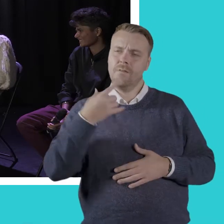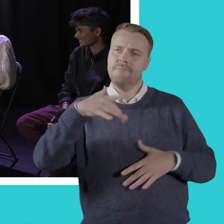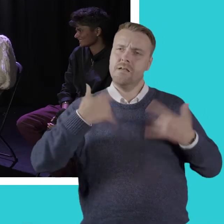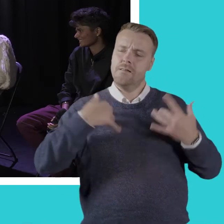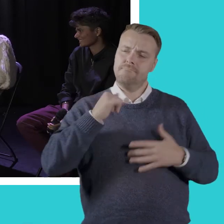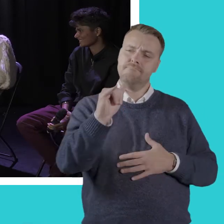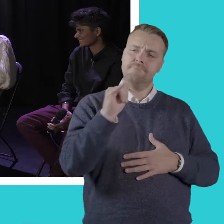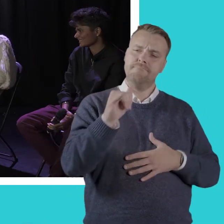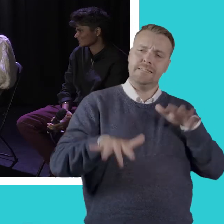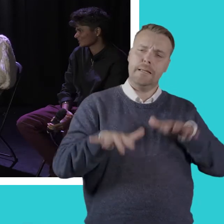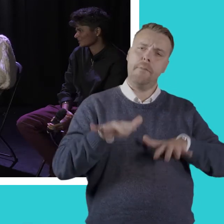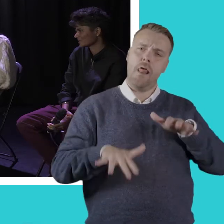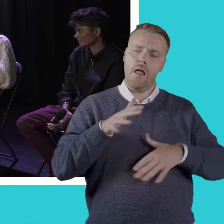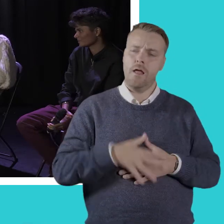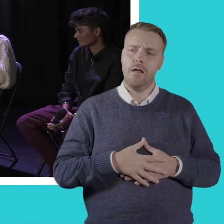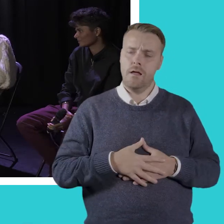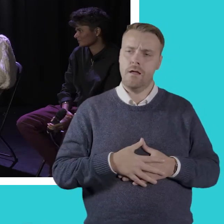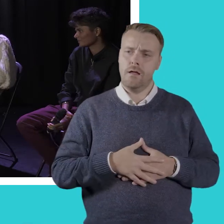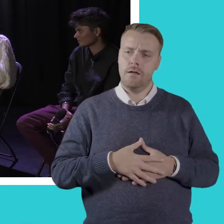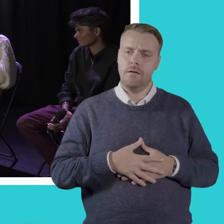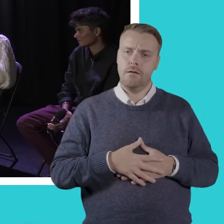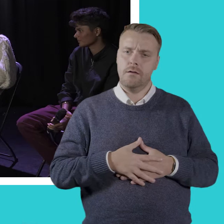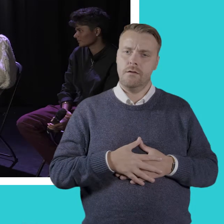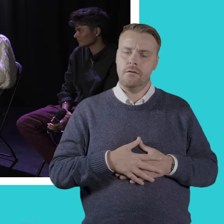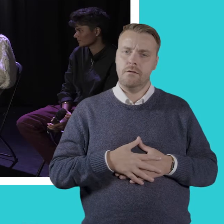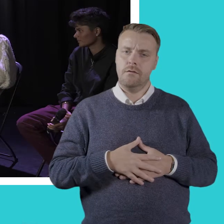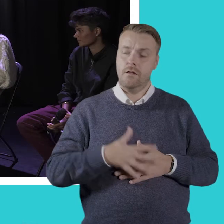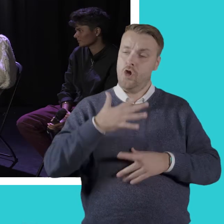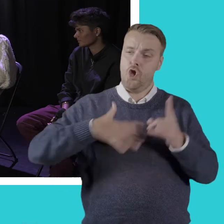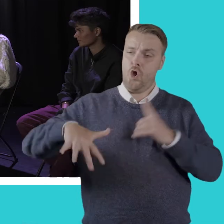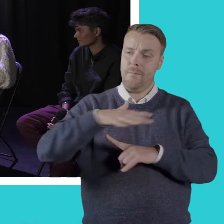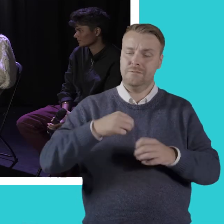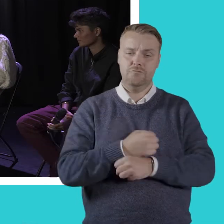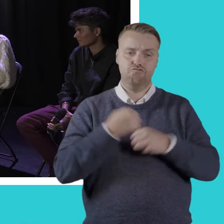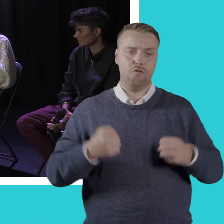my most the communities that hold me the strongest probably came about through work.